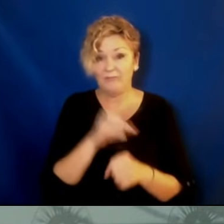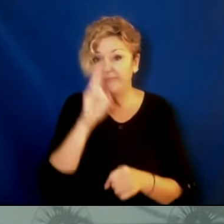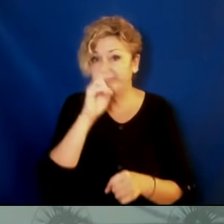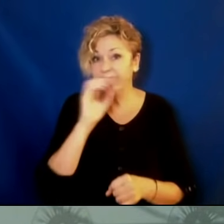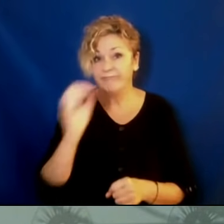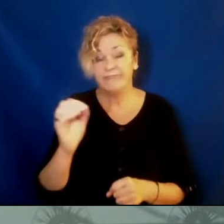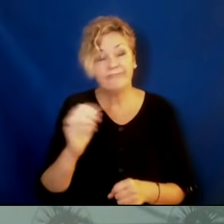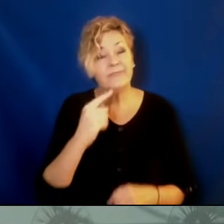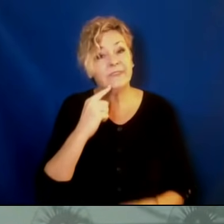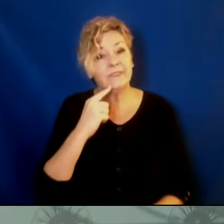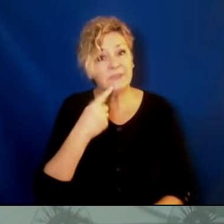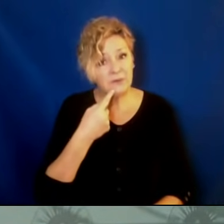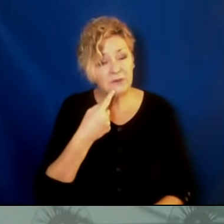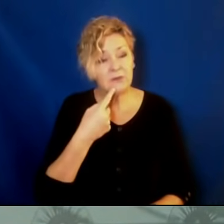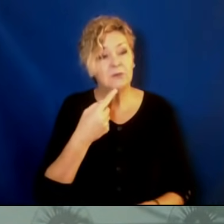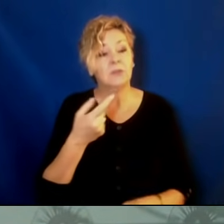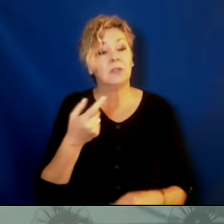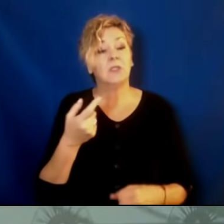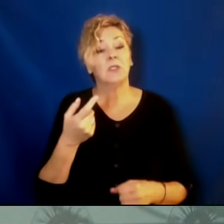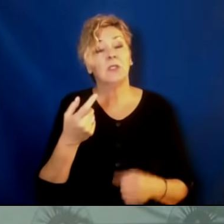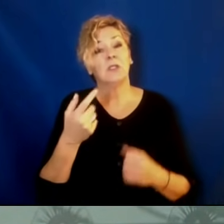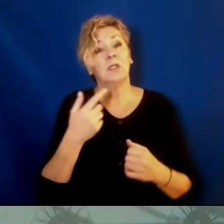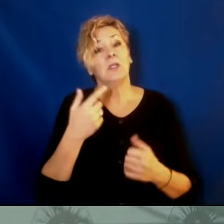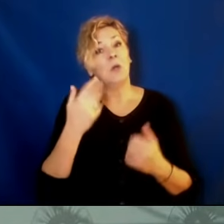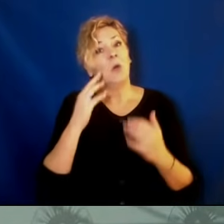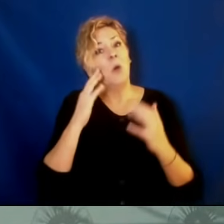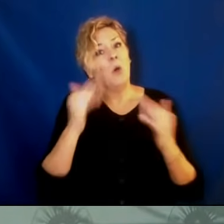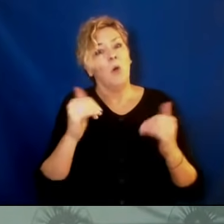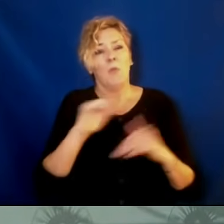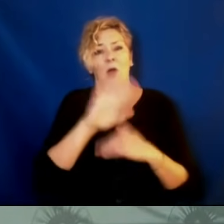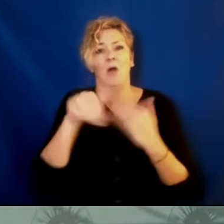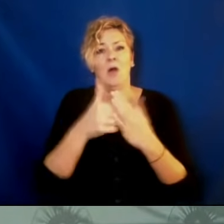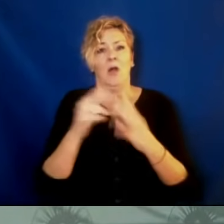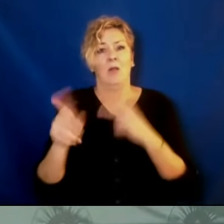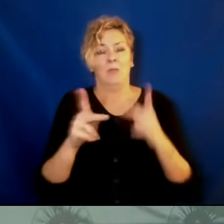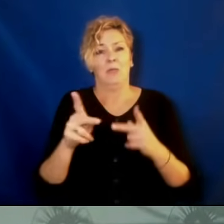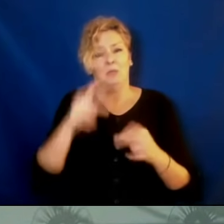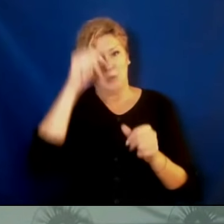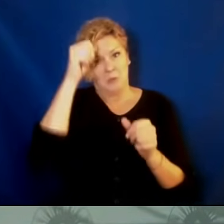isolate when they returned to Canada this is anyone who comes to British Colombia and comes to